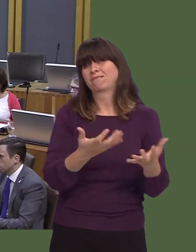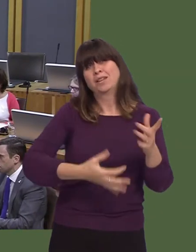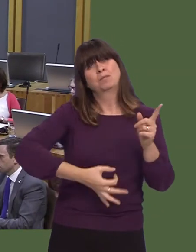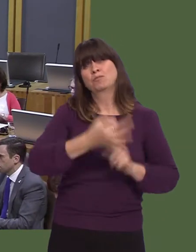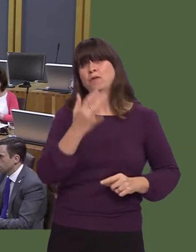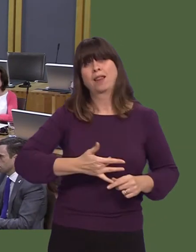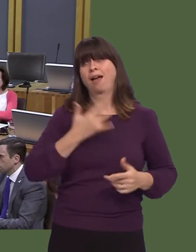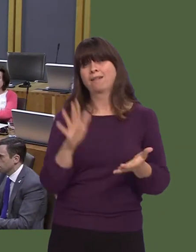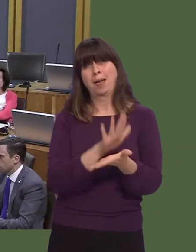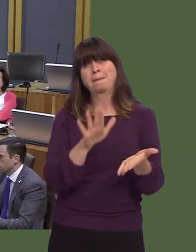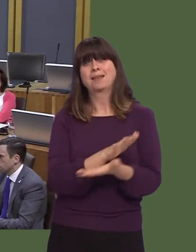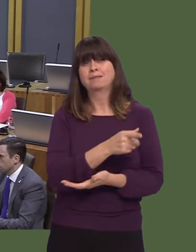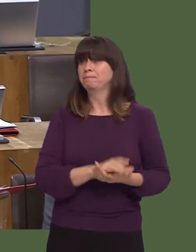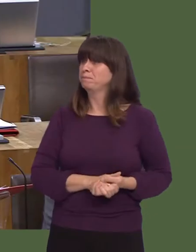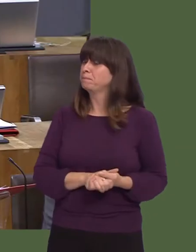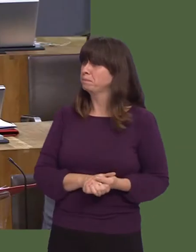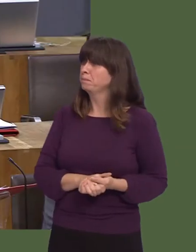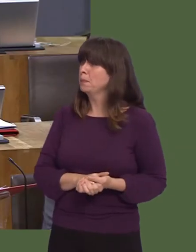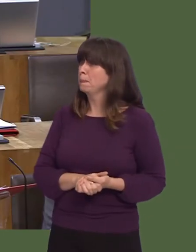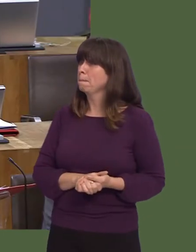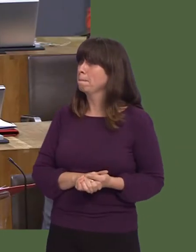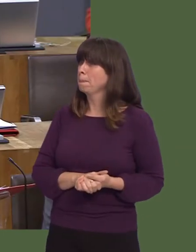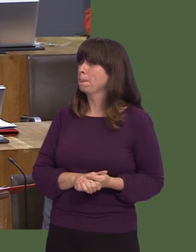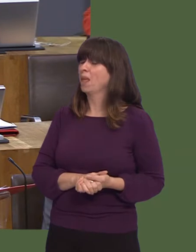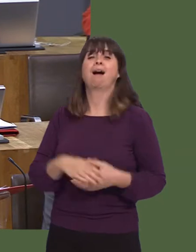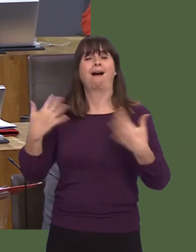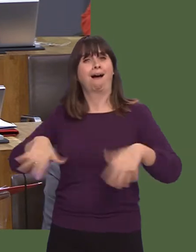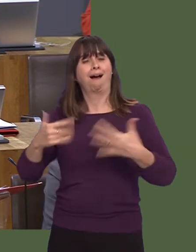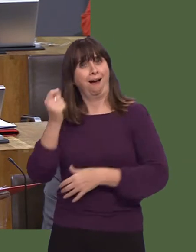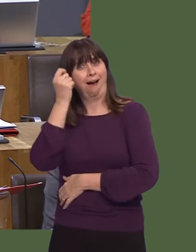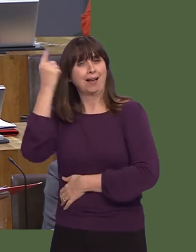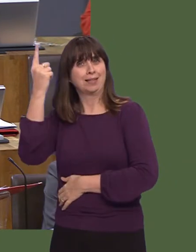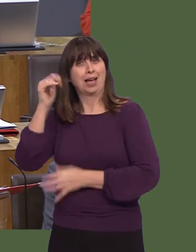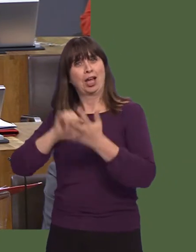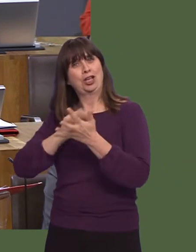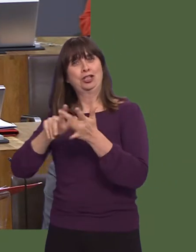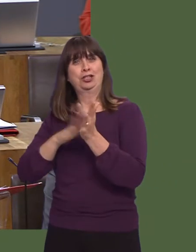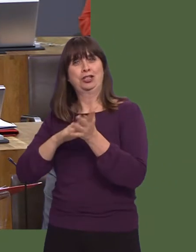I think it's incredible the innovation that's been shown, in ways that most people wouldn't